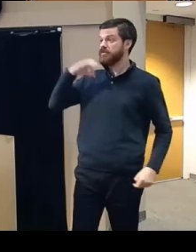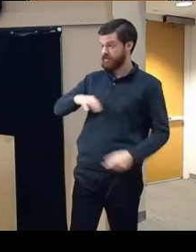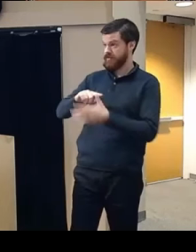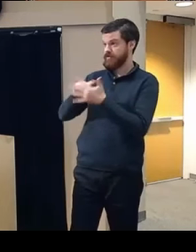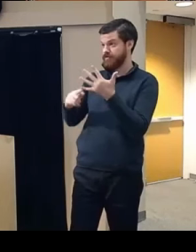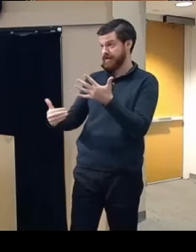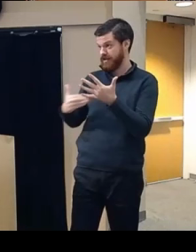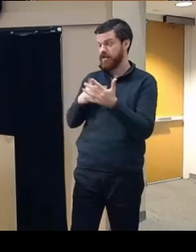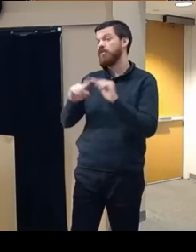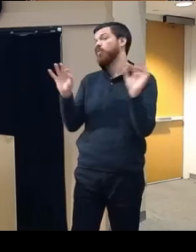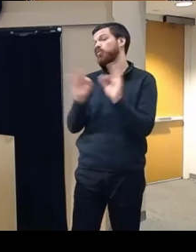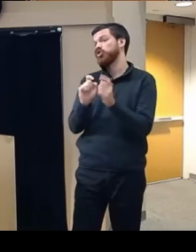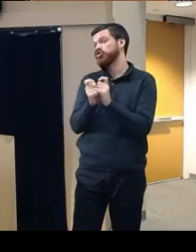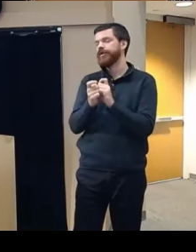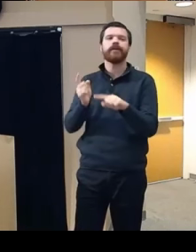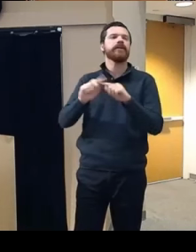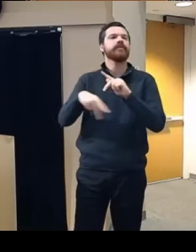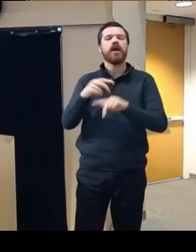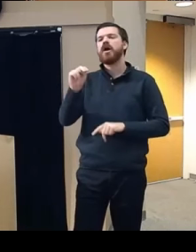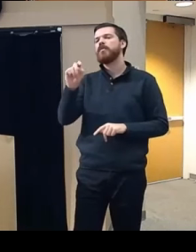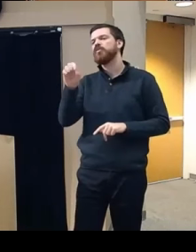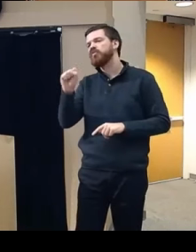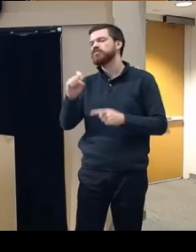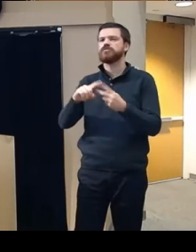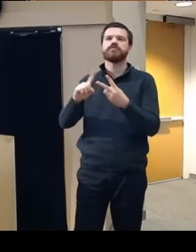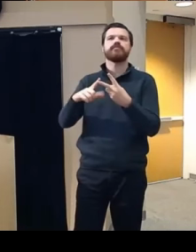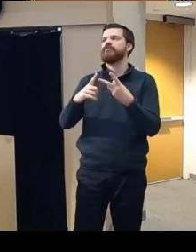with it but there are different different note types different ways to um put in the